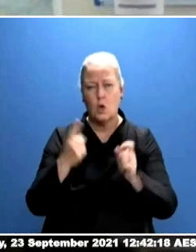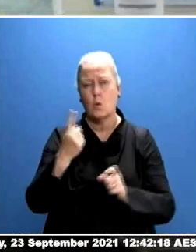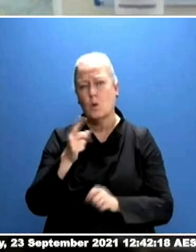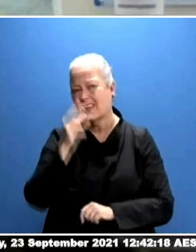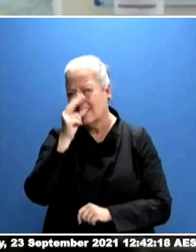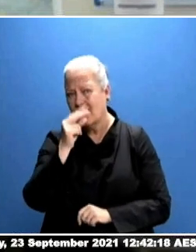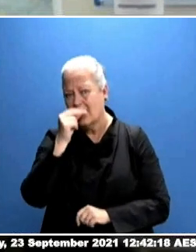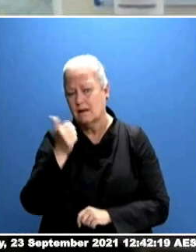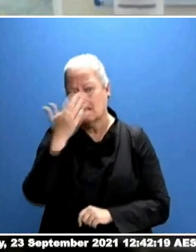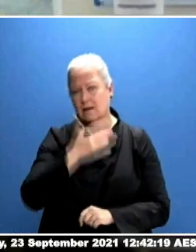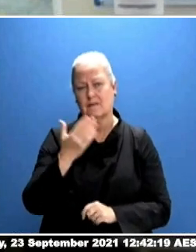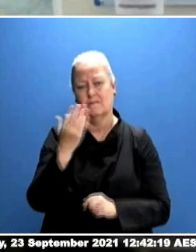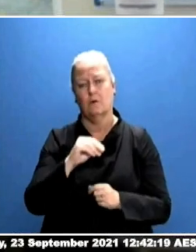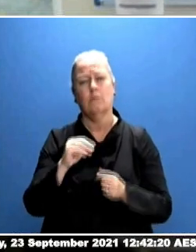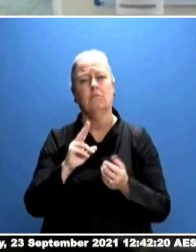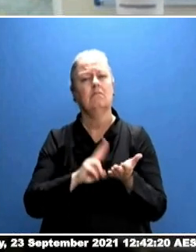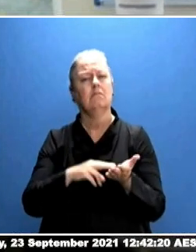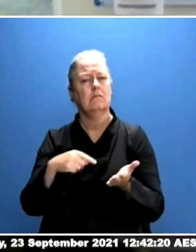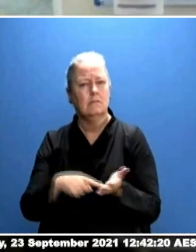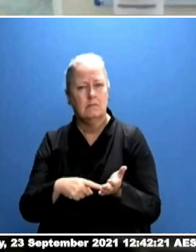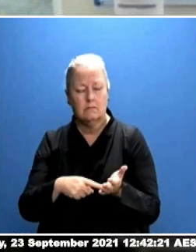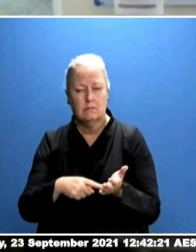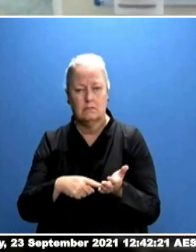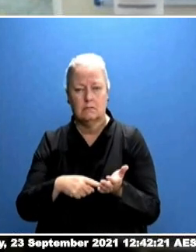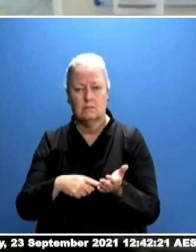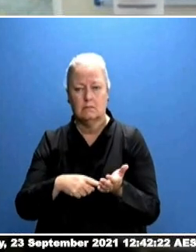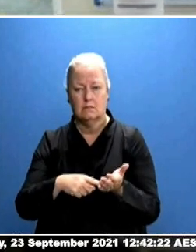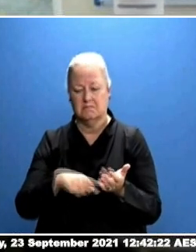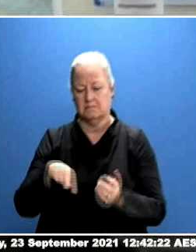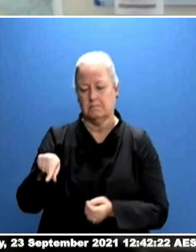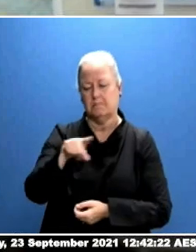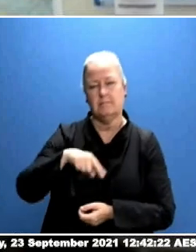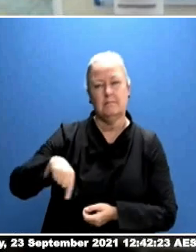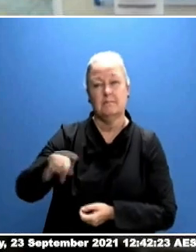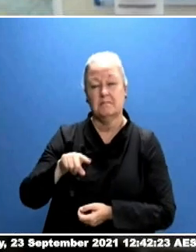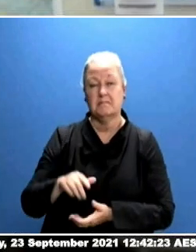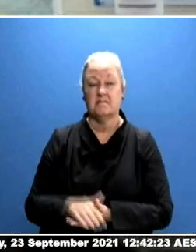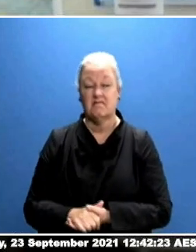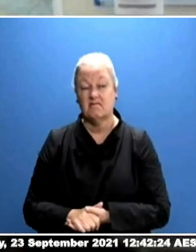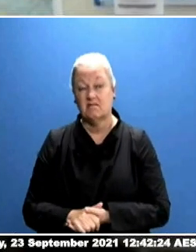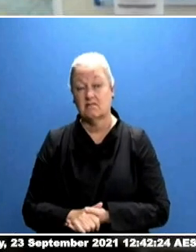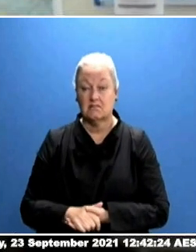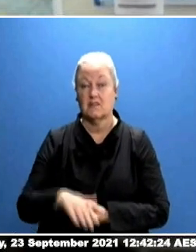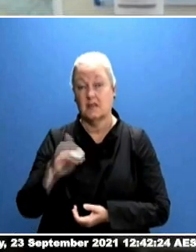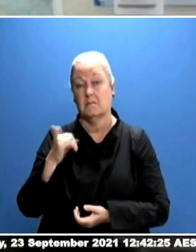Territory, they're going to potentially end up back in residential care.